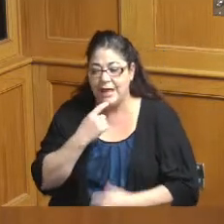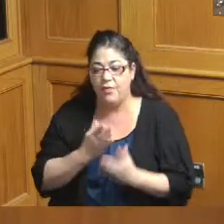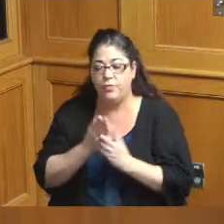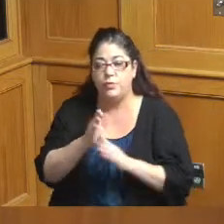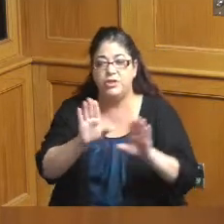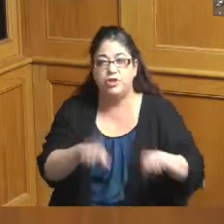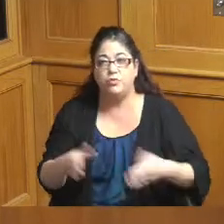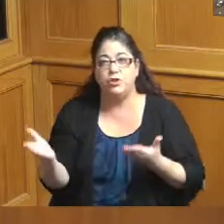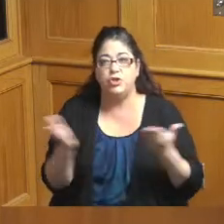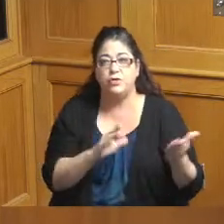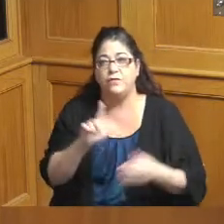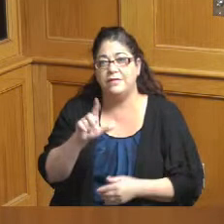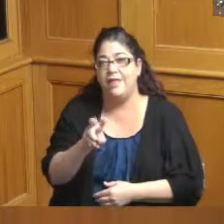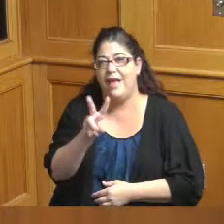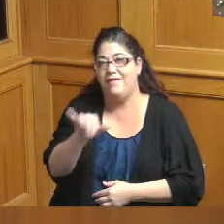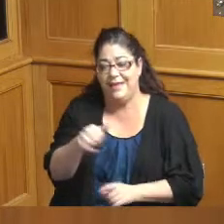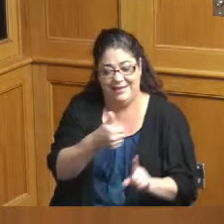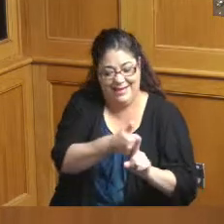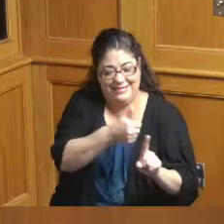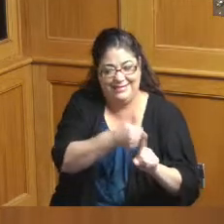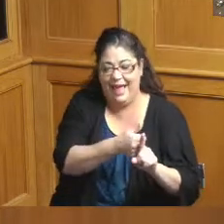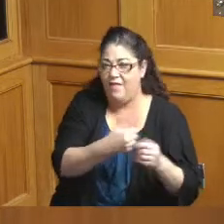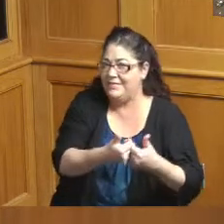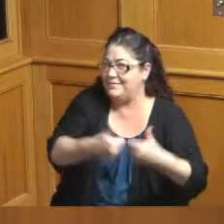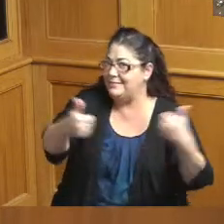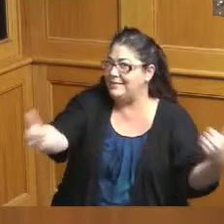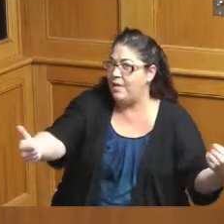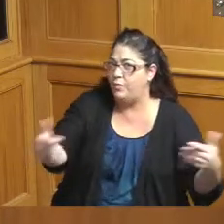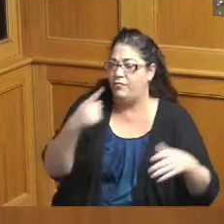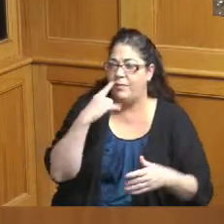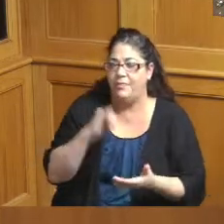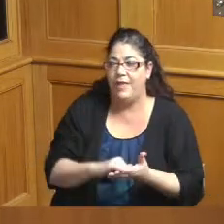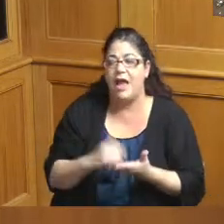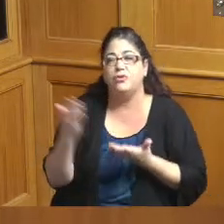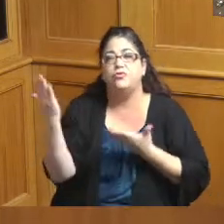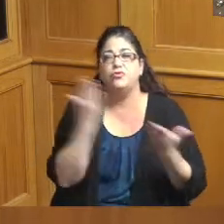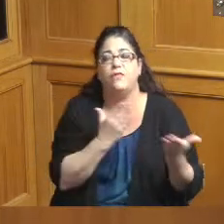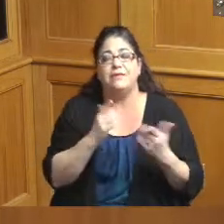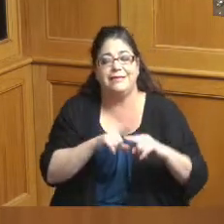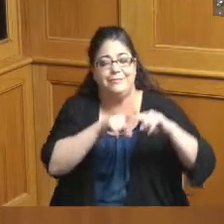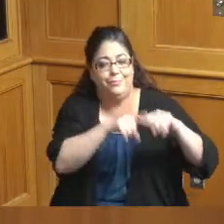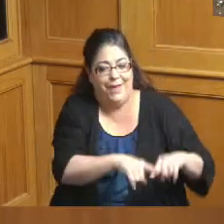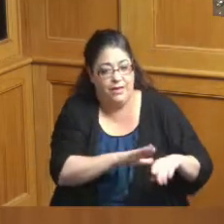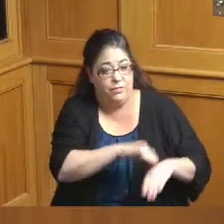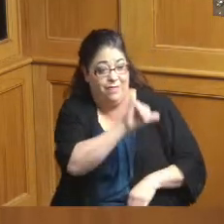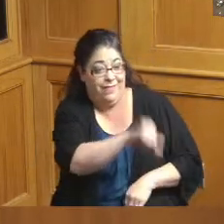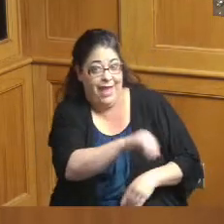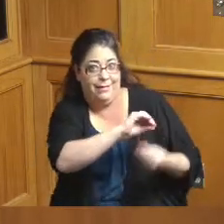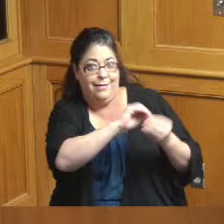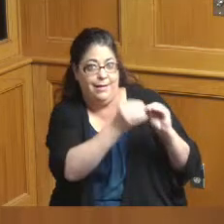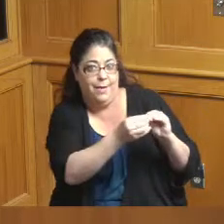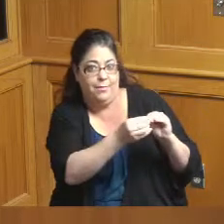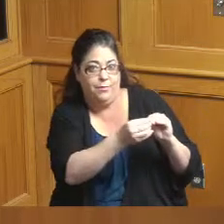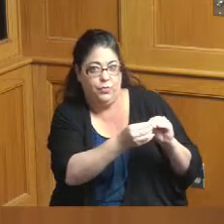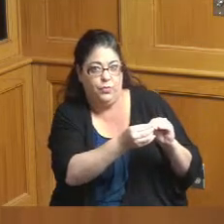Services Levy specifically and looking at Service delivery based on that number and identifying